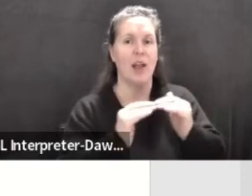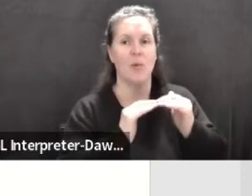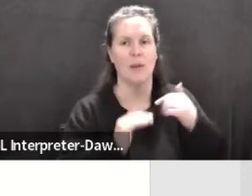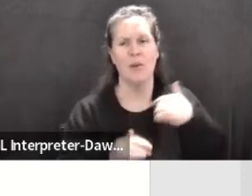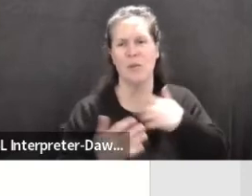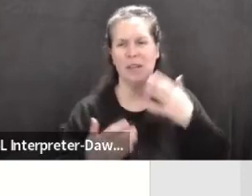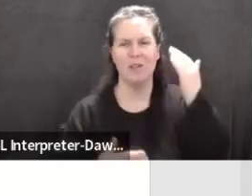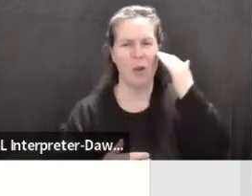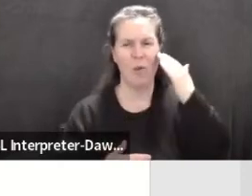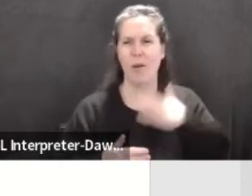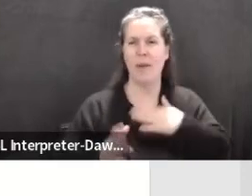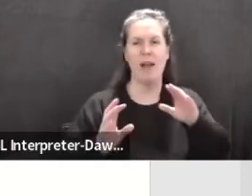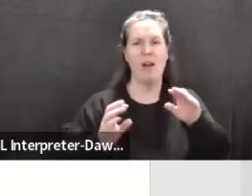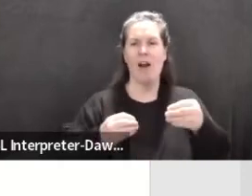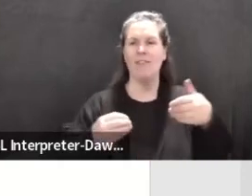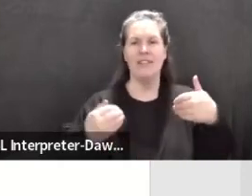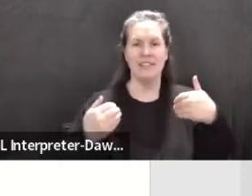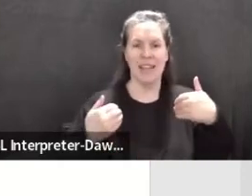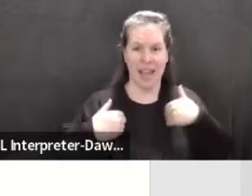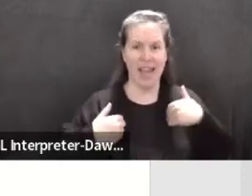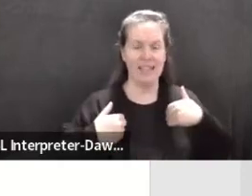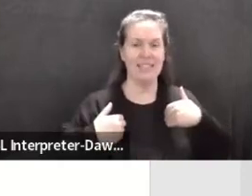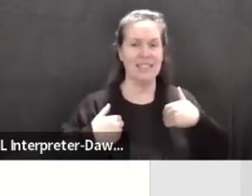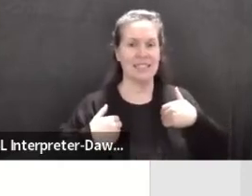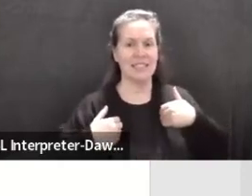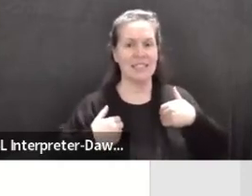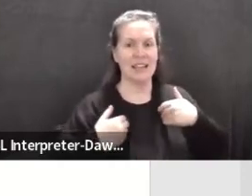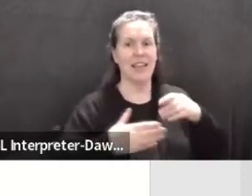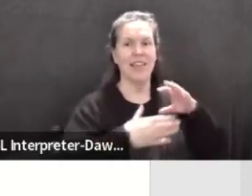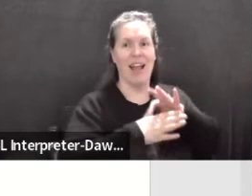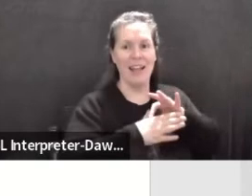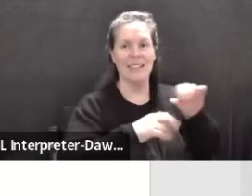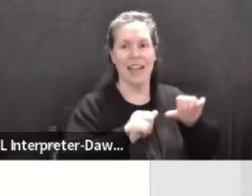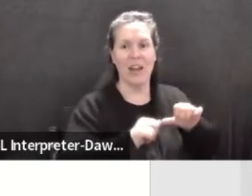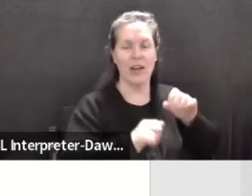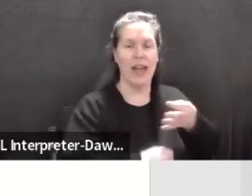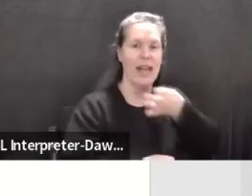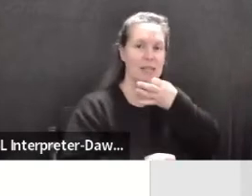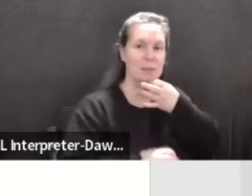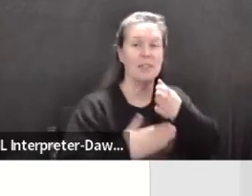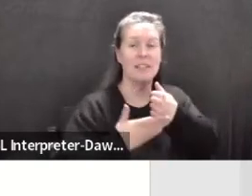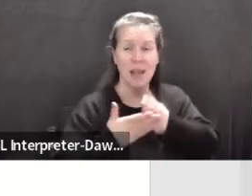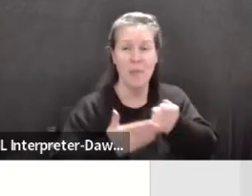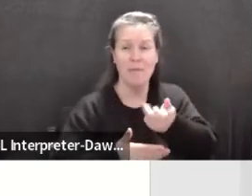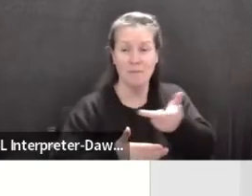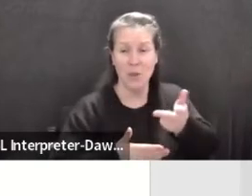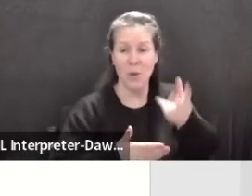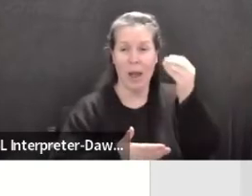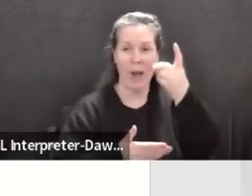like my office, has the content area experts. There are some others out there, but they certainly aren't,